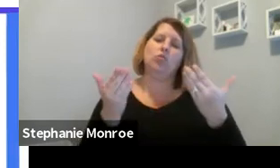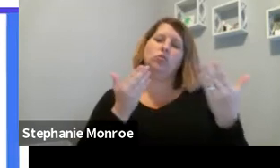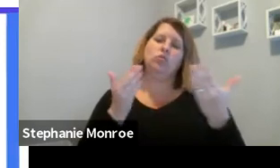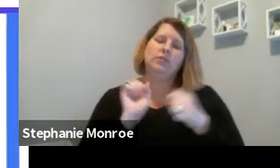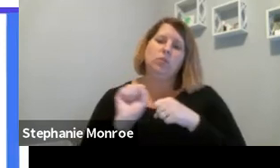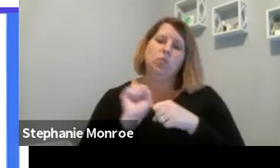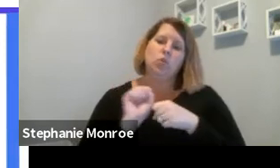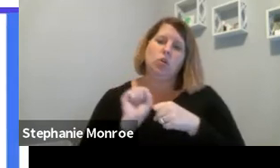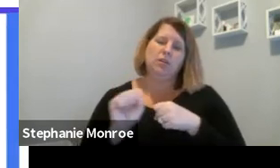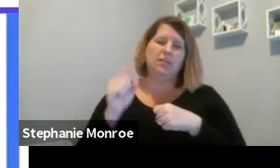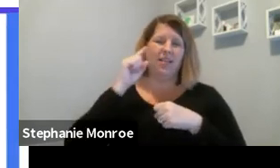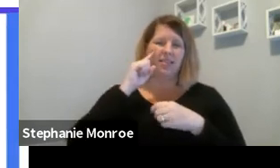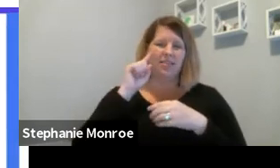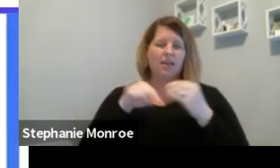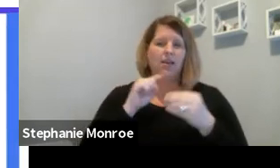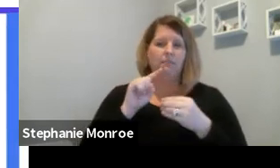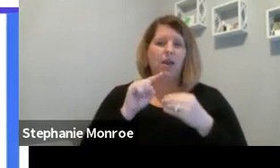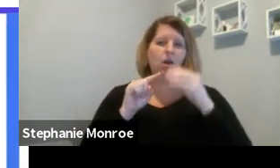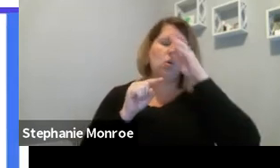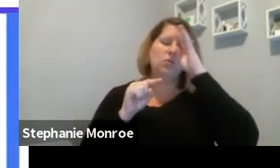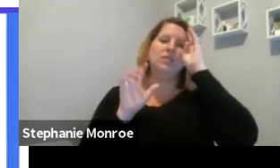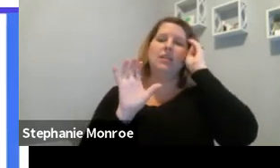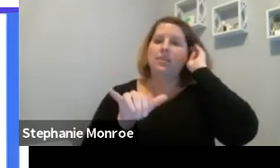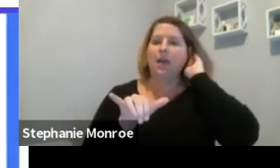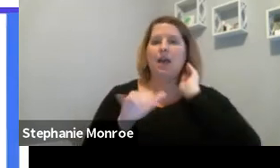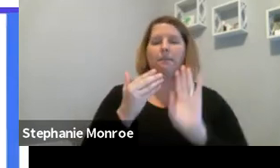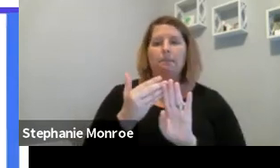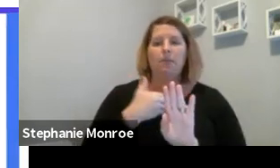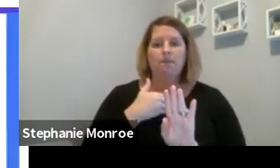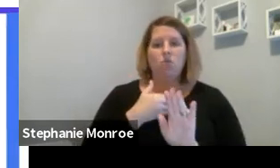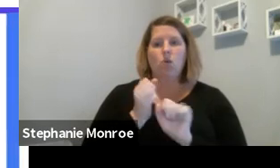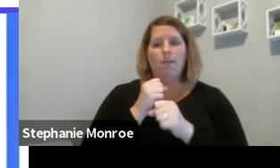Think about that before making your answer.